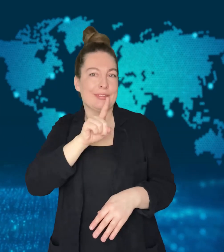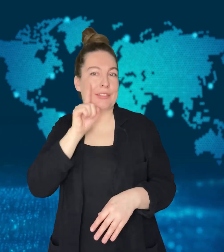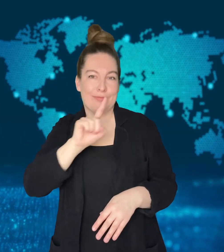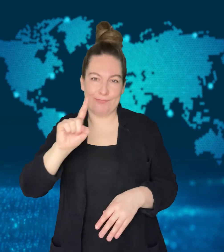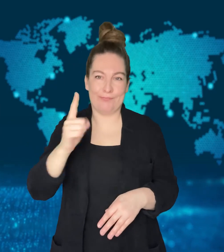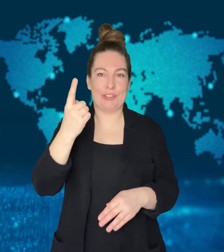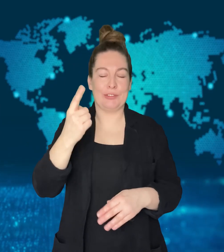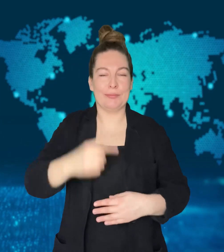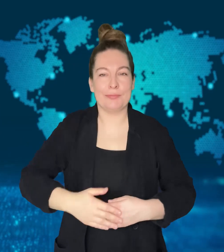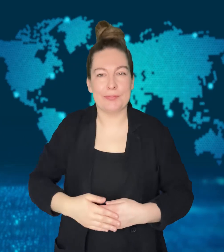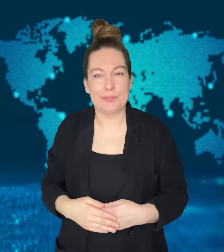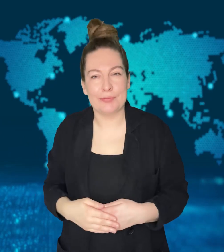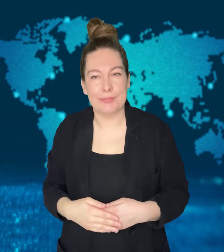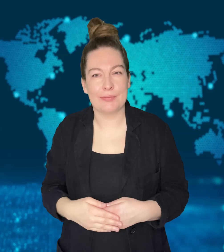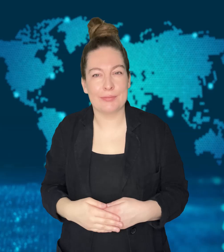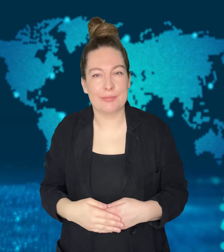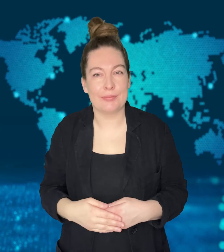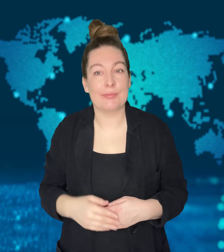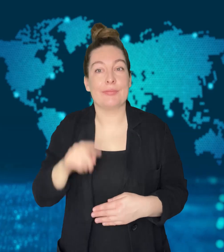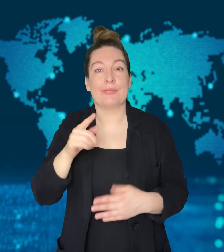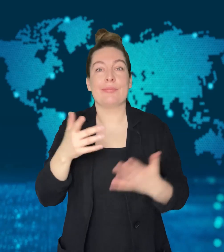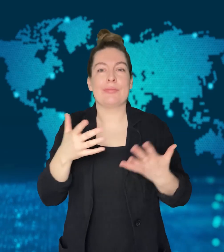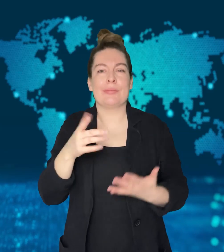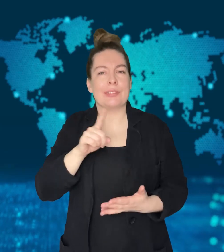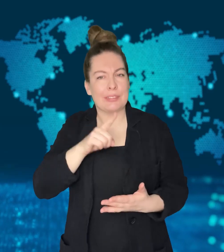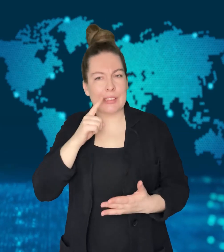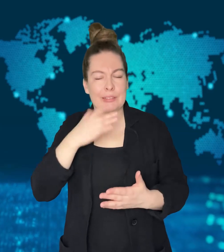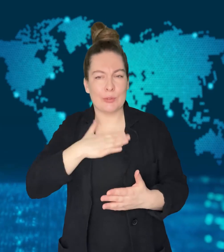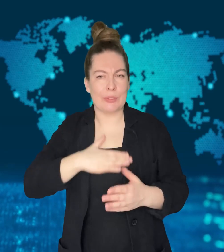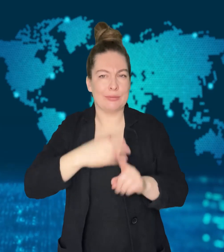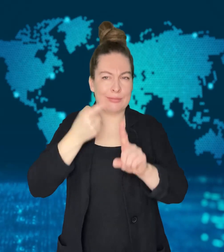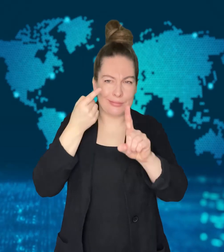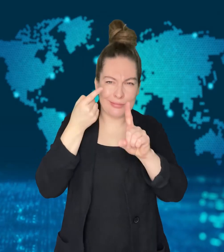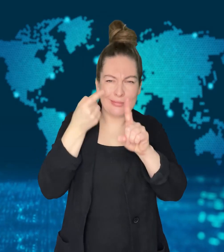In response, Zelensky has continued to